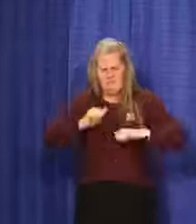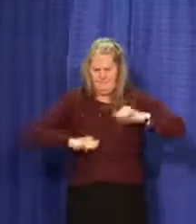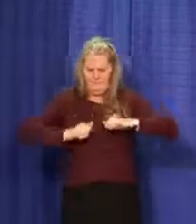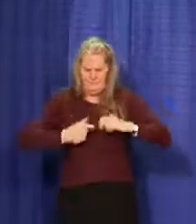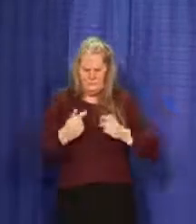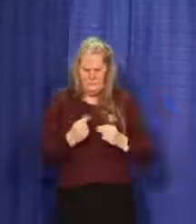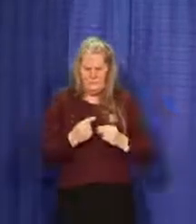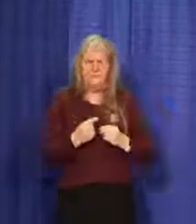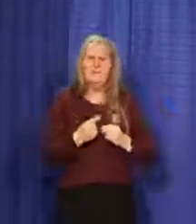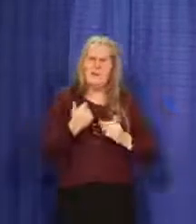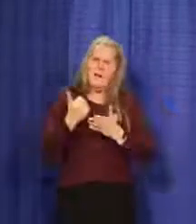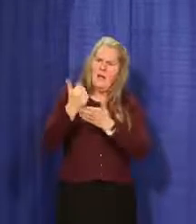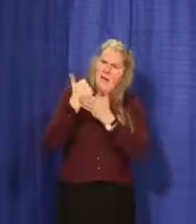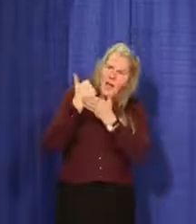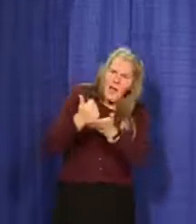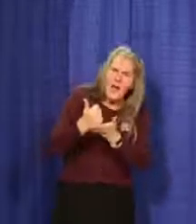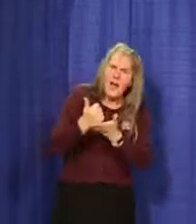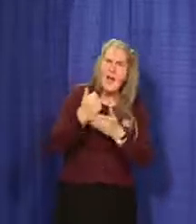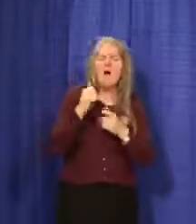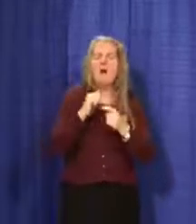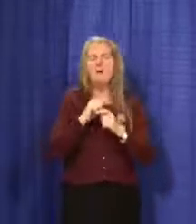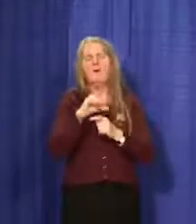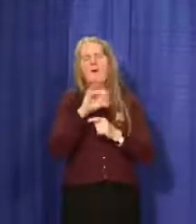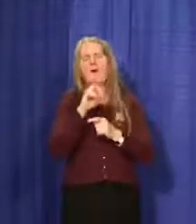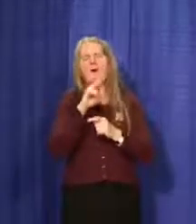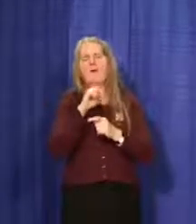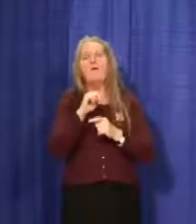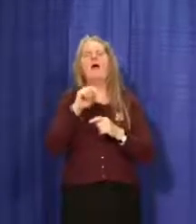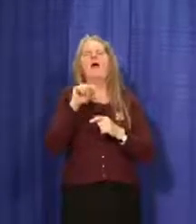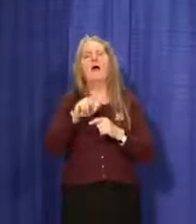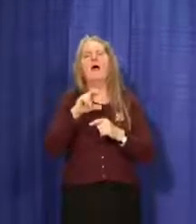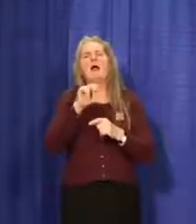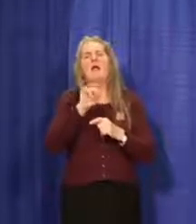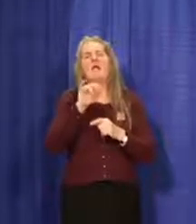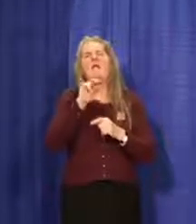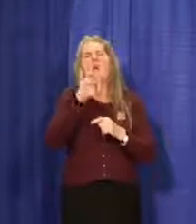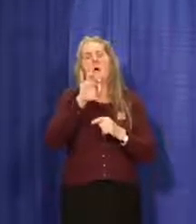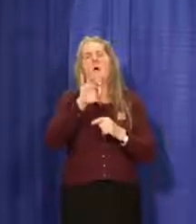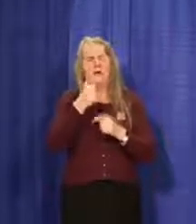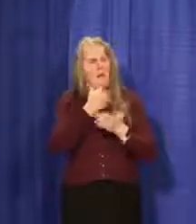planning as ceremony, please contact us and we will do our